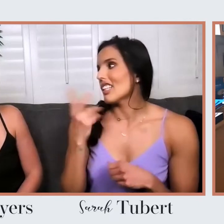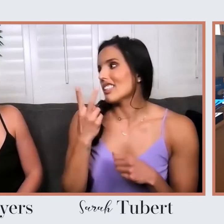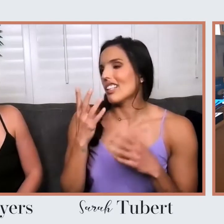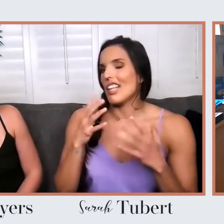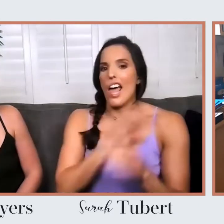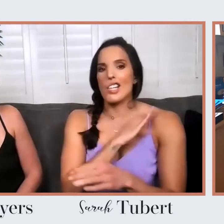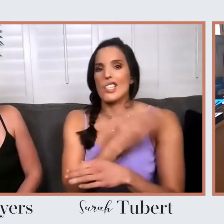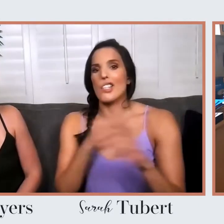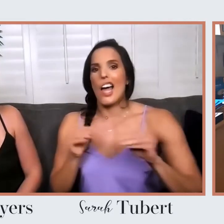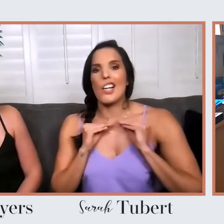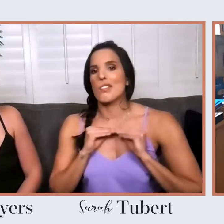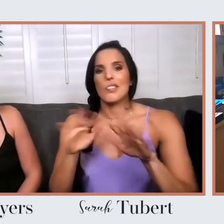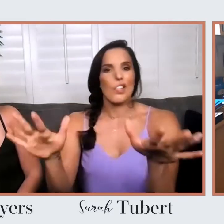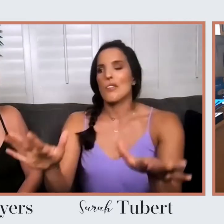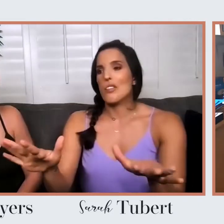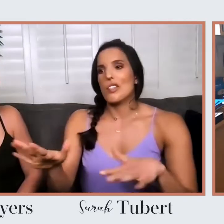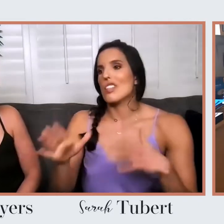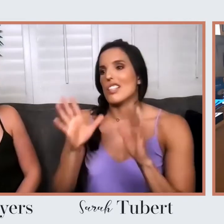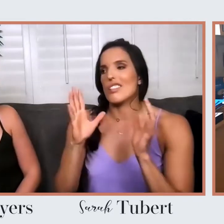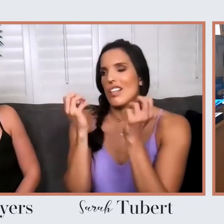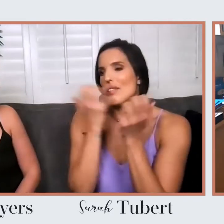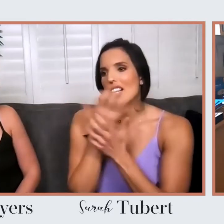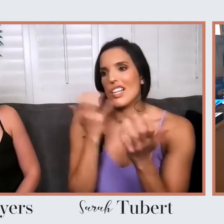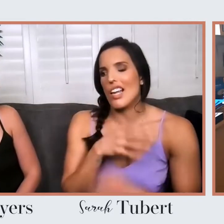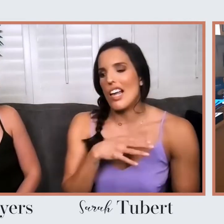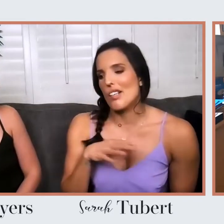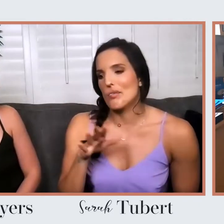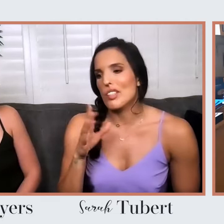Just the energy you guys produce, it's amazing.